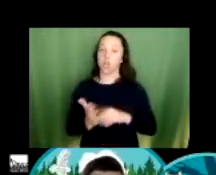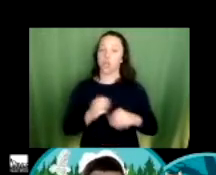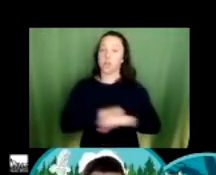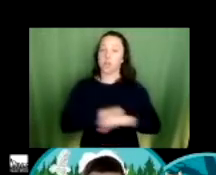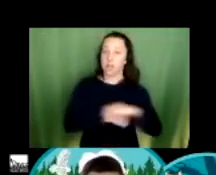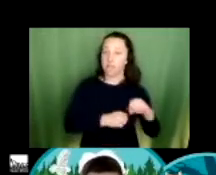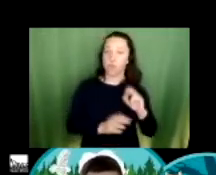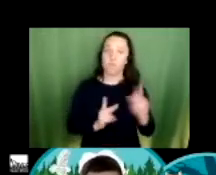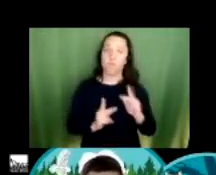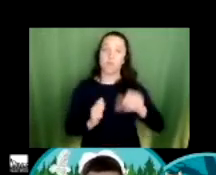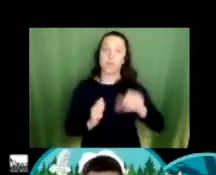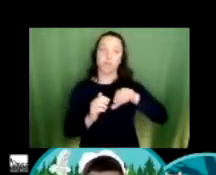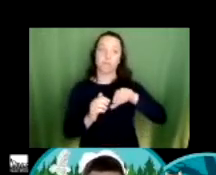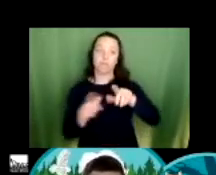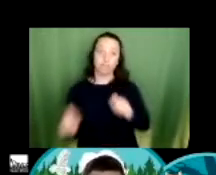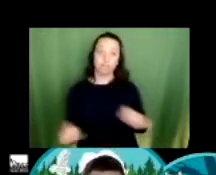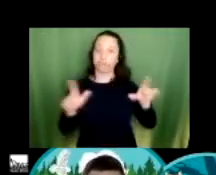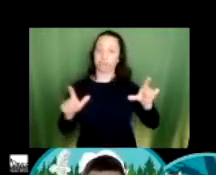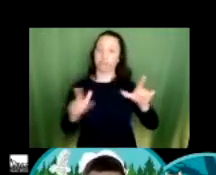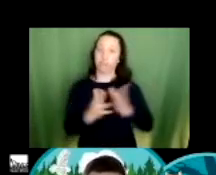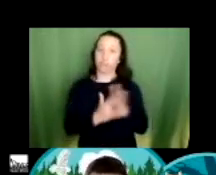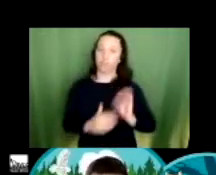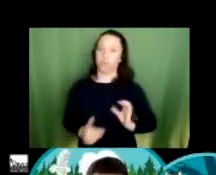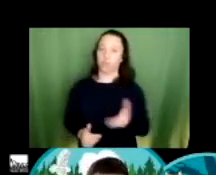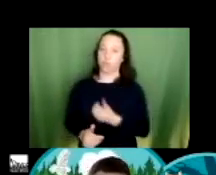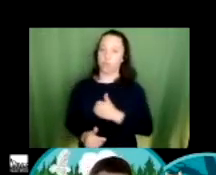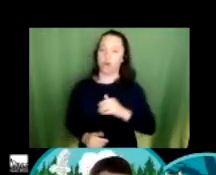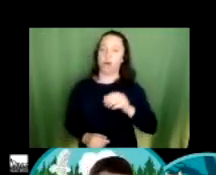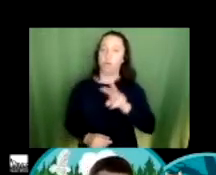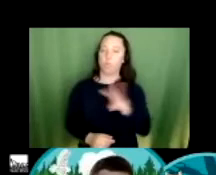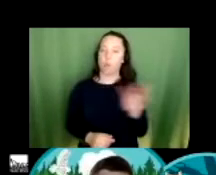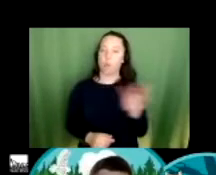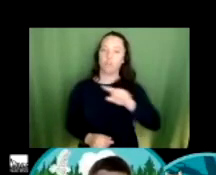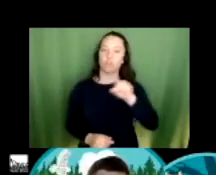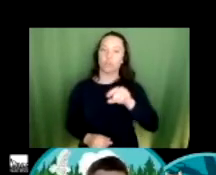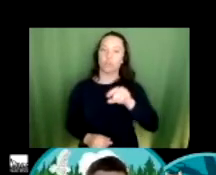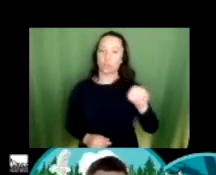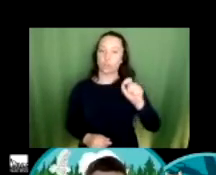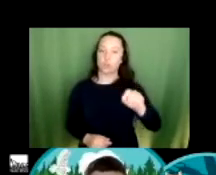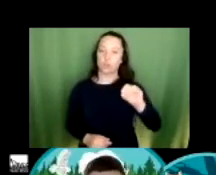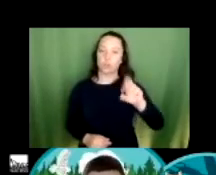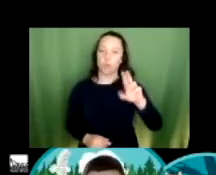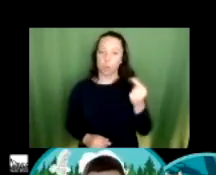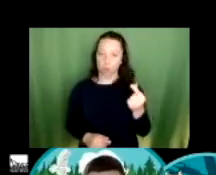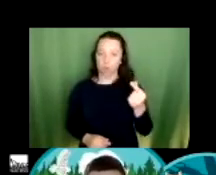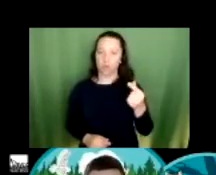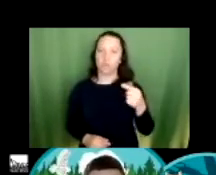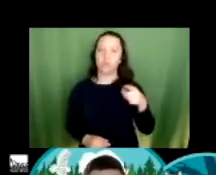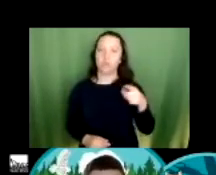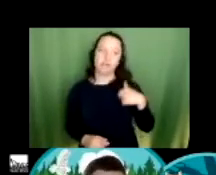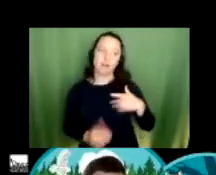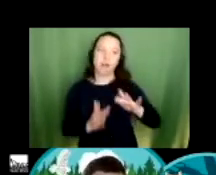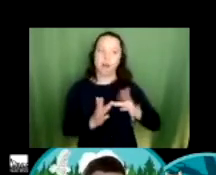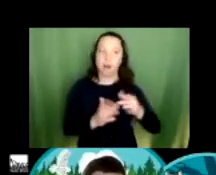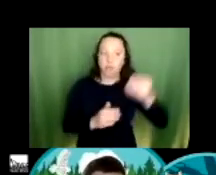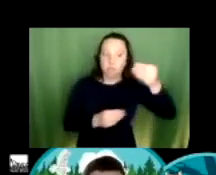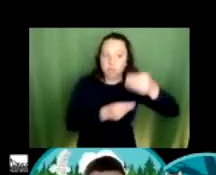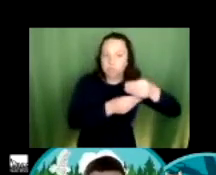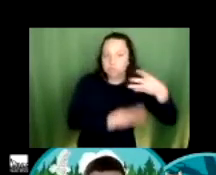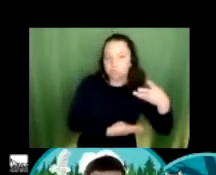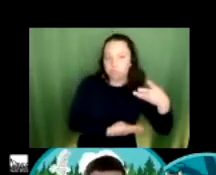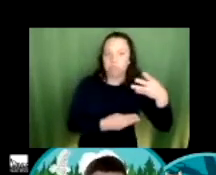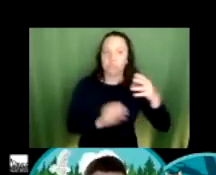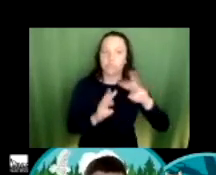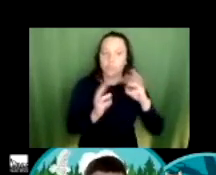the learning environment to create immersive spaces for learning for individuals of all